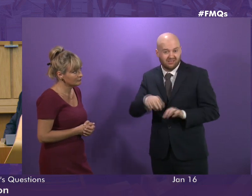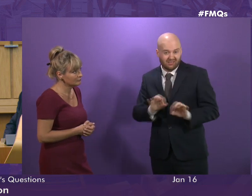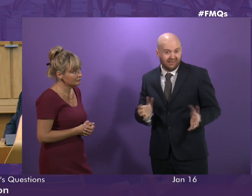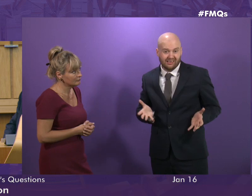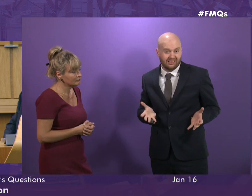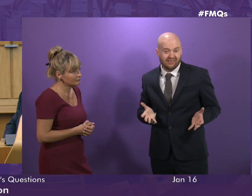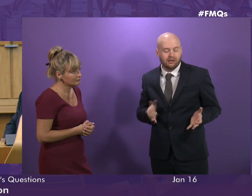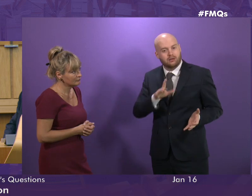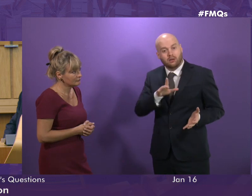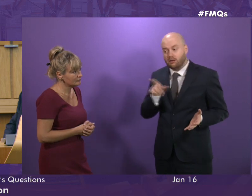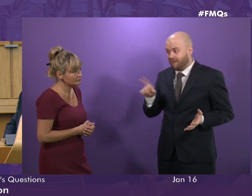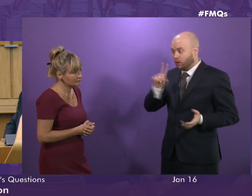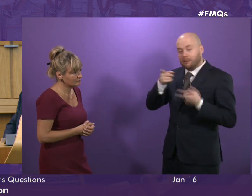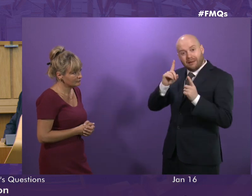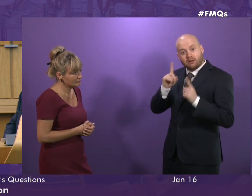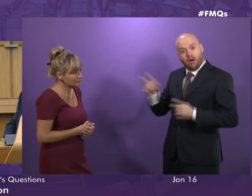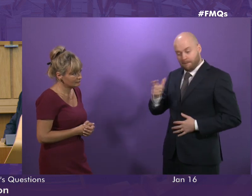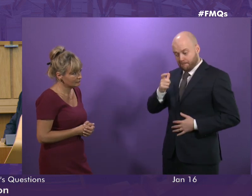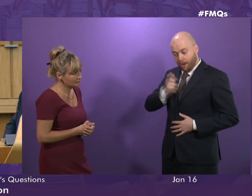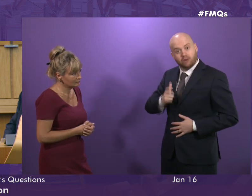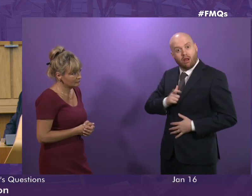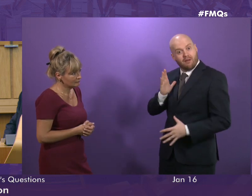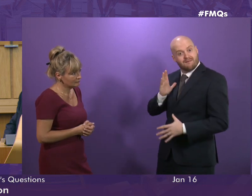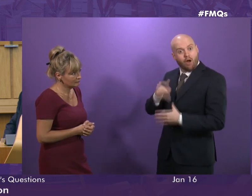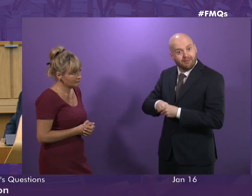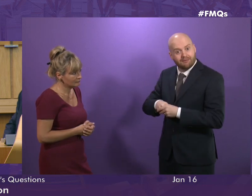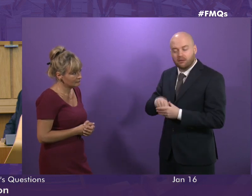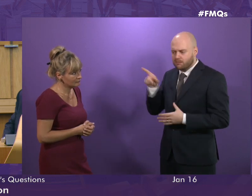charge of the situation to make sure that patients get their meeting with the Scottish